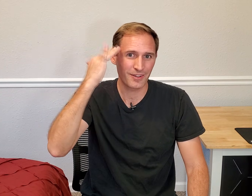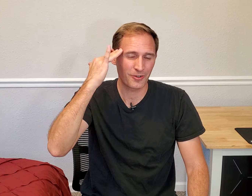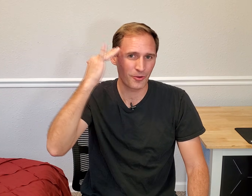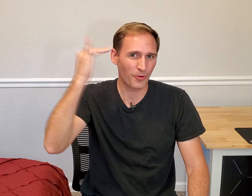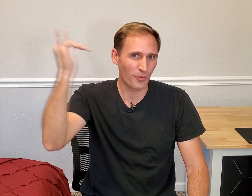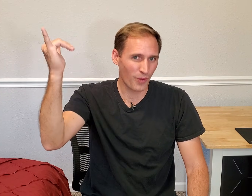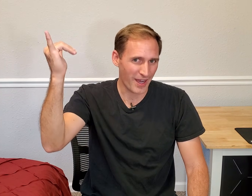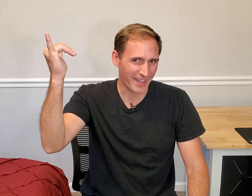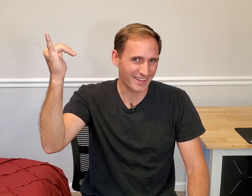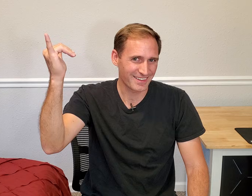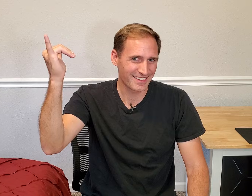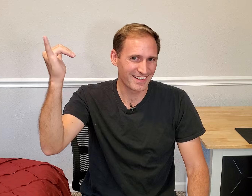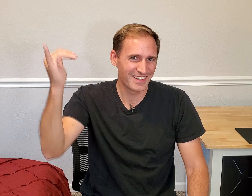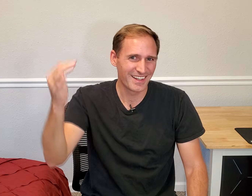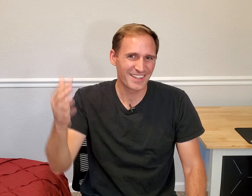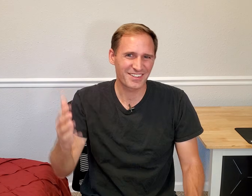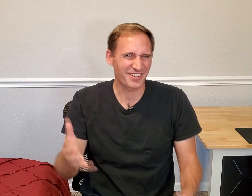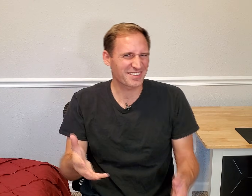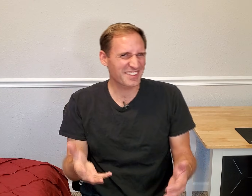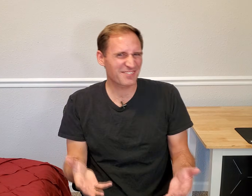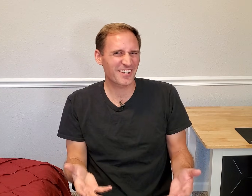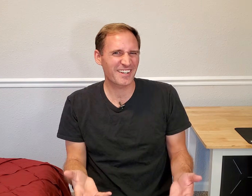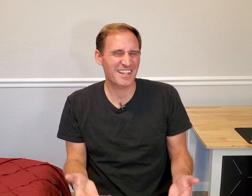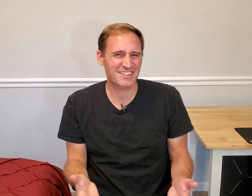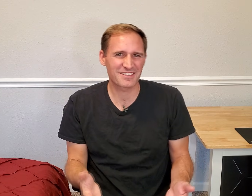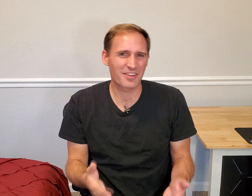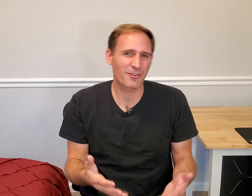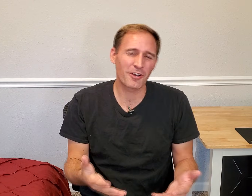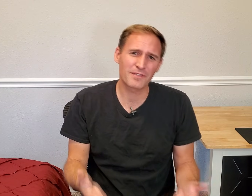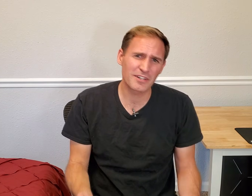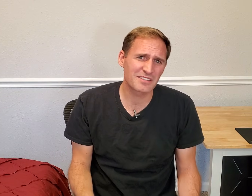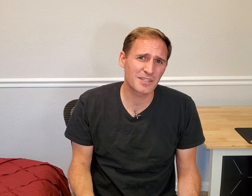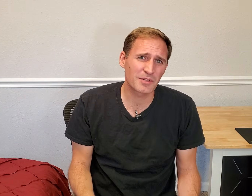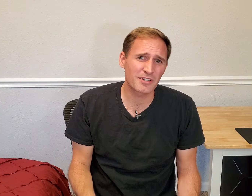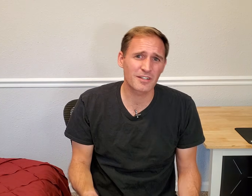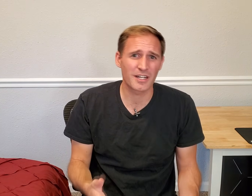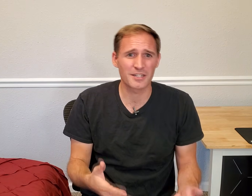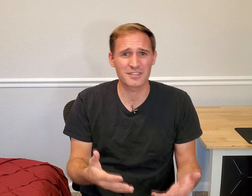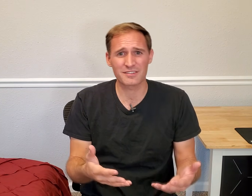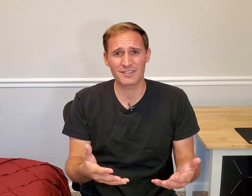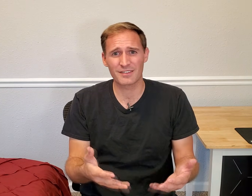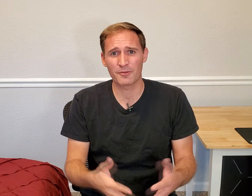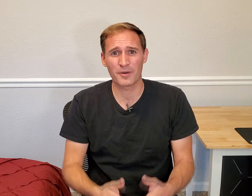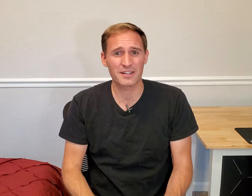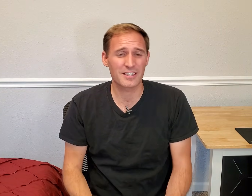why. So there's six variations they're all very similar just want to let you